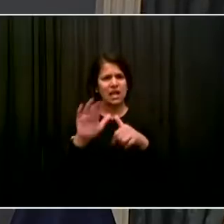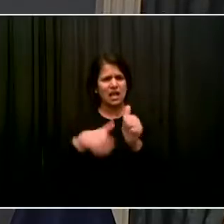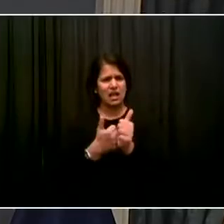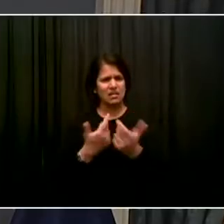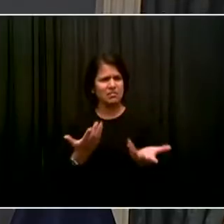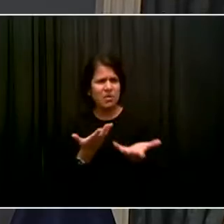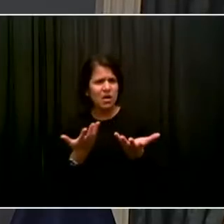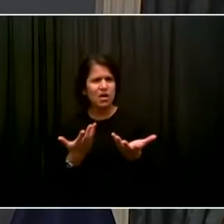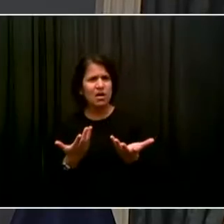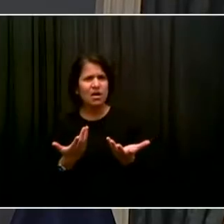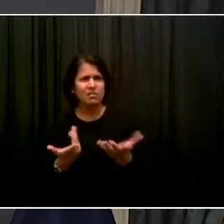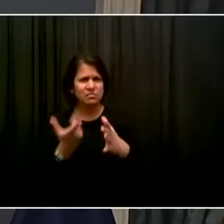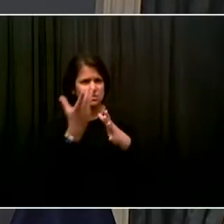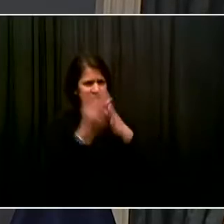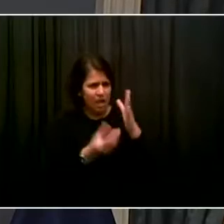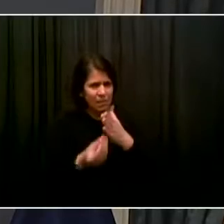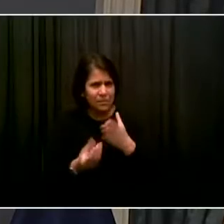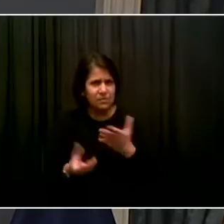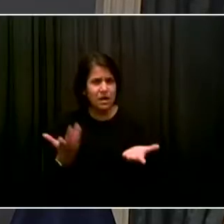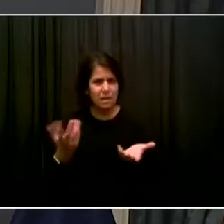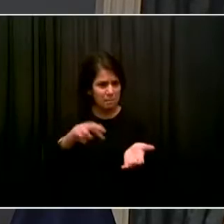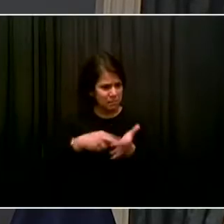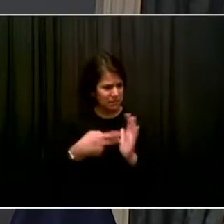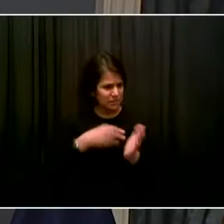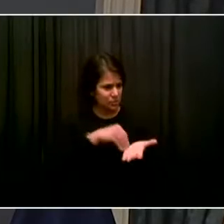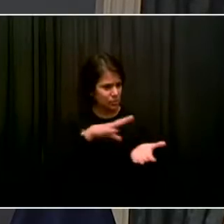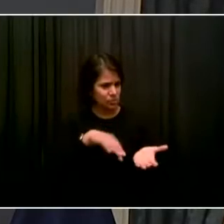PERSPECTIVE?